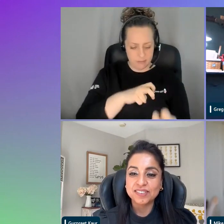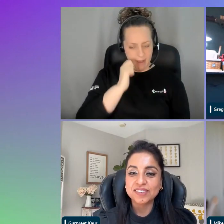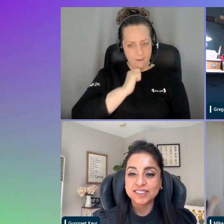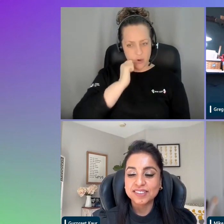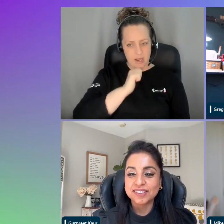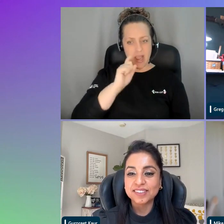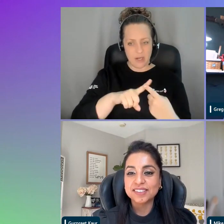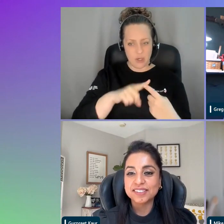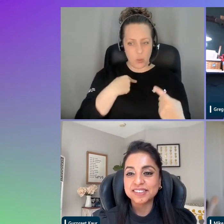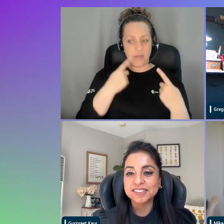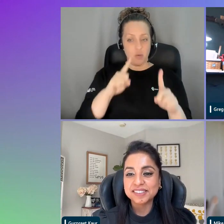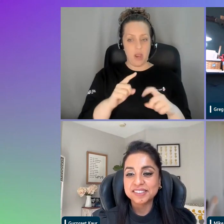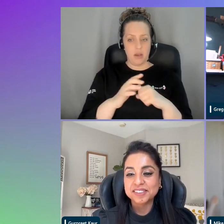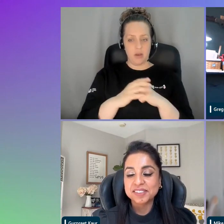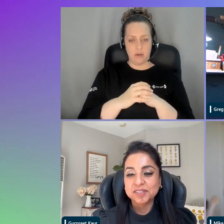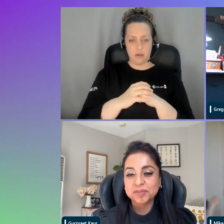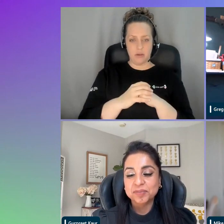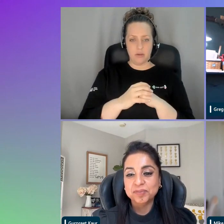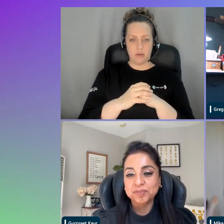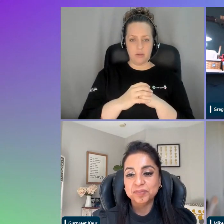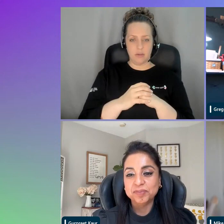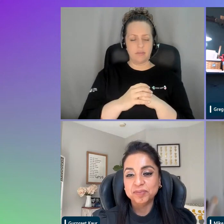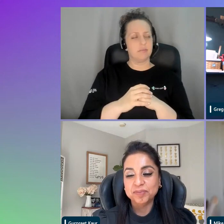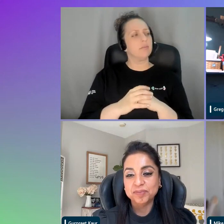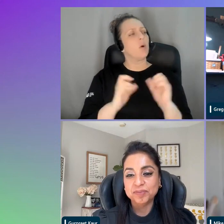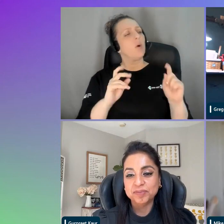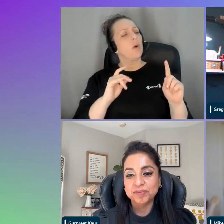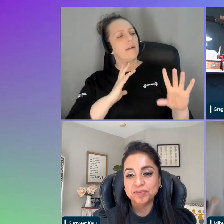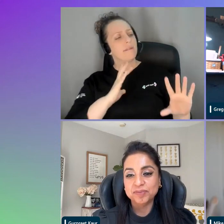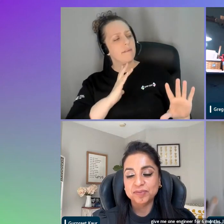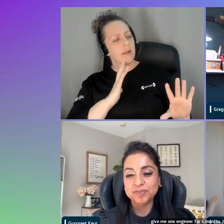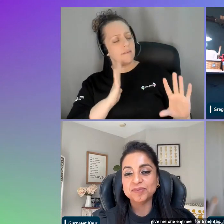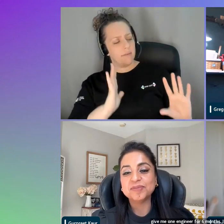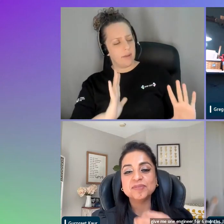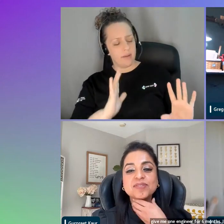personally sit with them every single day until we get this right. And so he said, okay, okay, finally I said, fine,